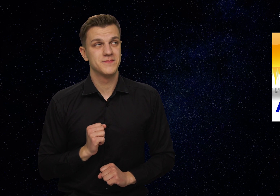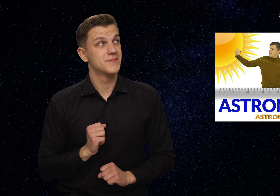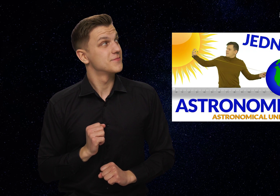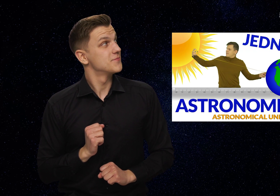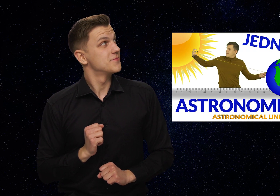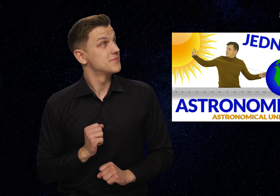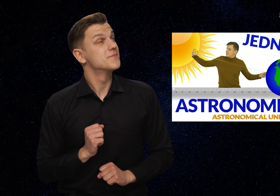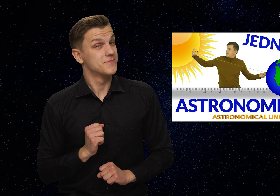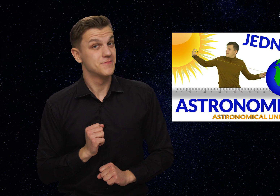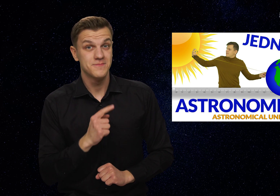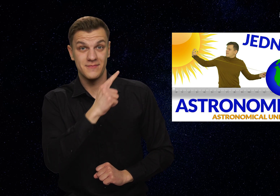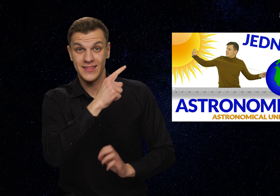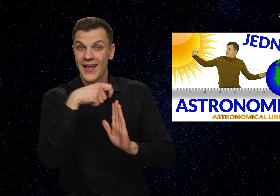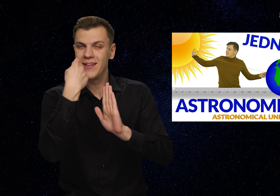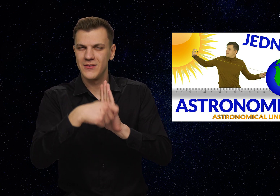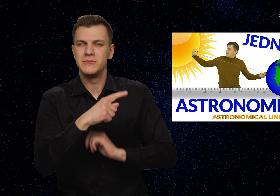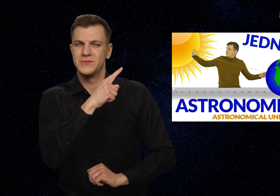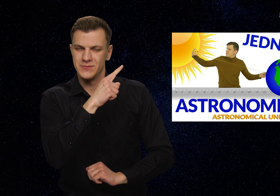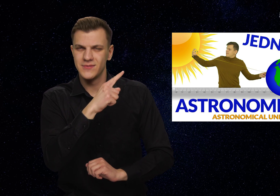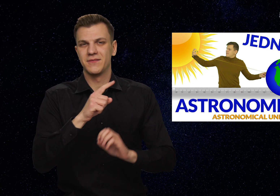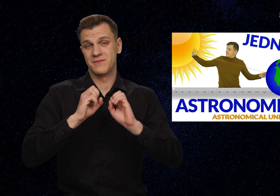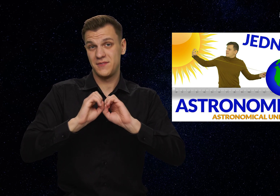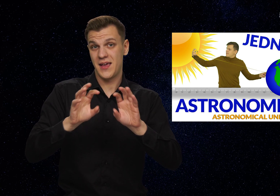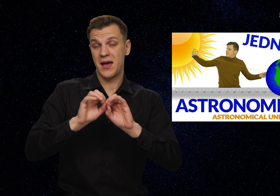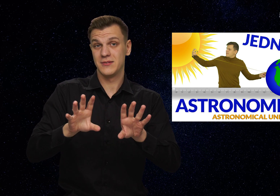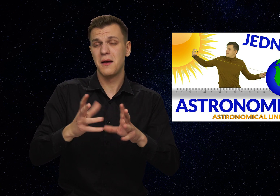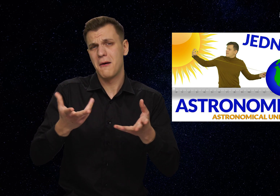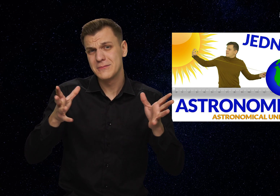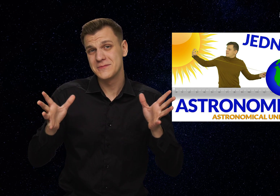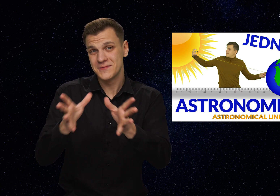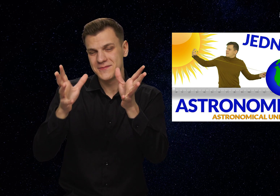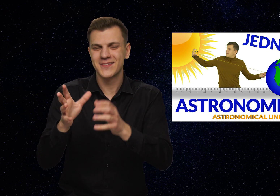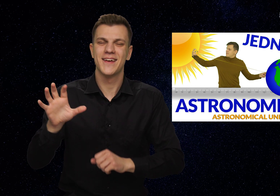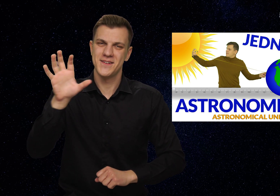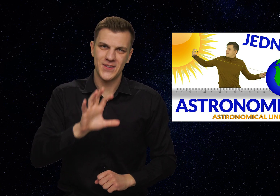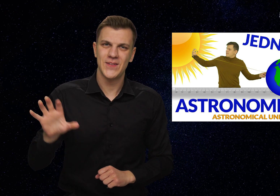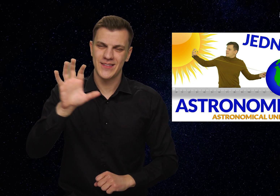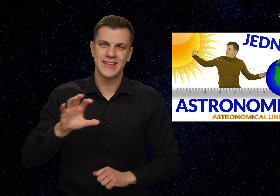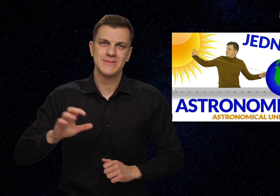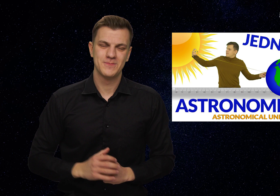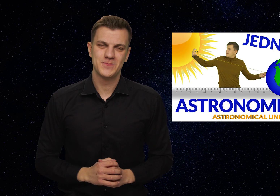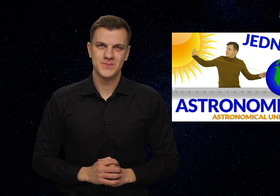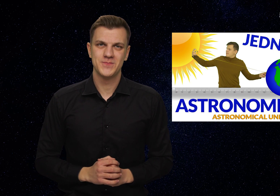This video explains it.